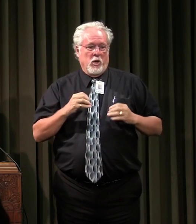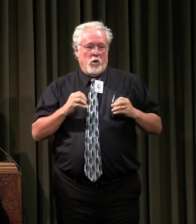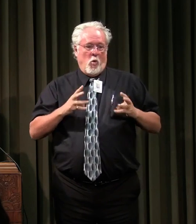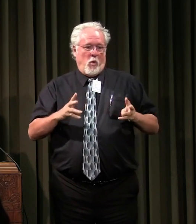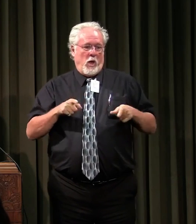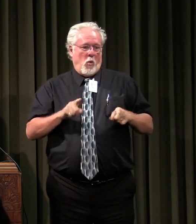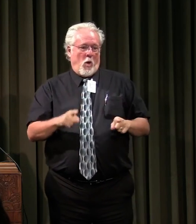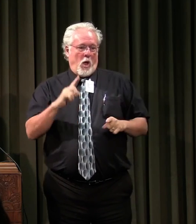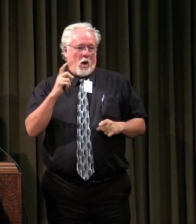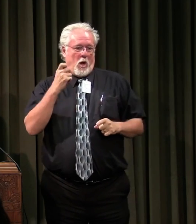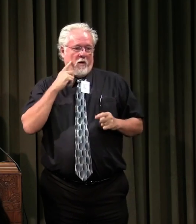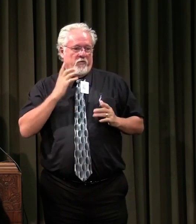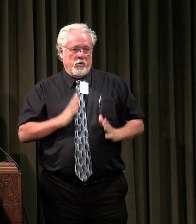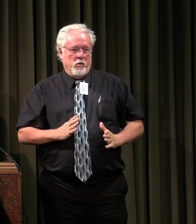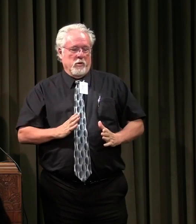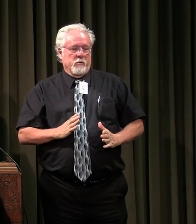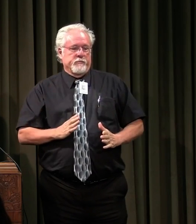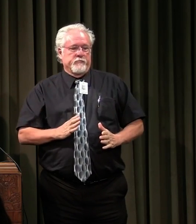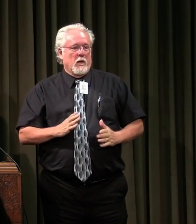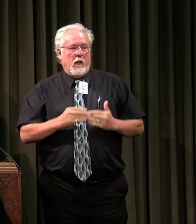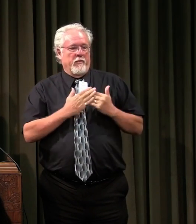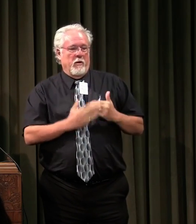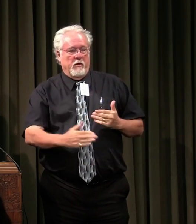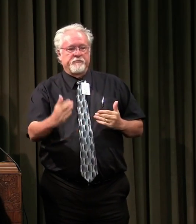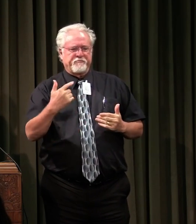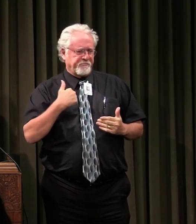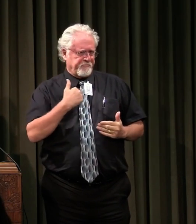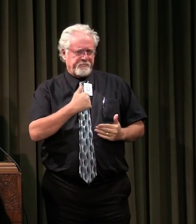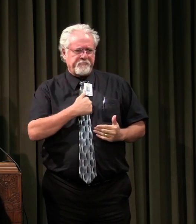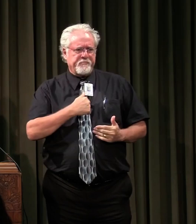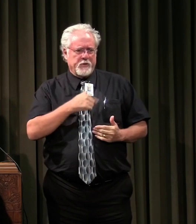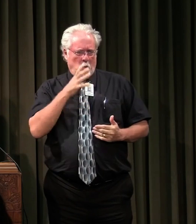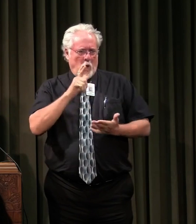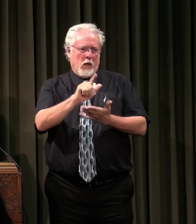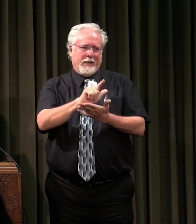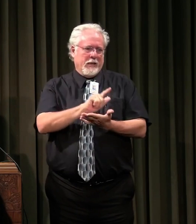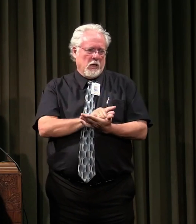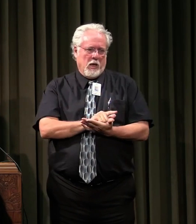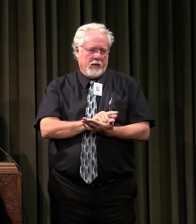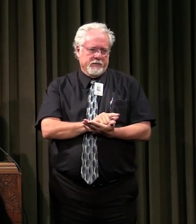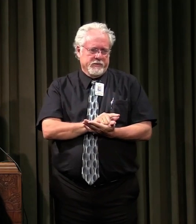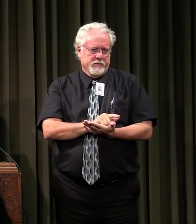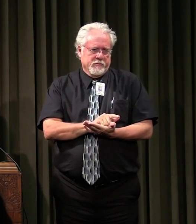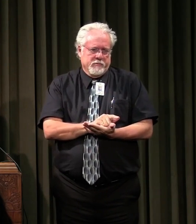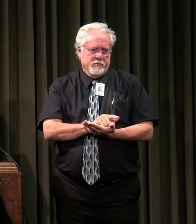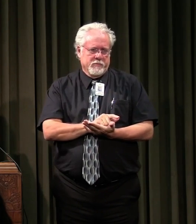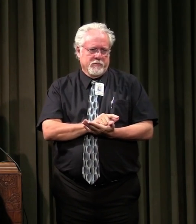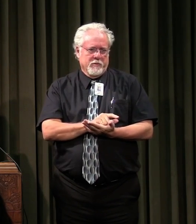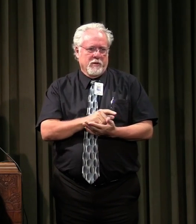and I suspect there after that we're going to be legalizing recreational use